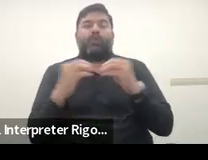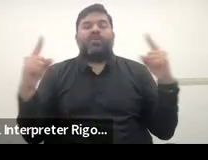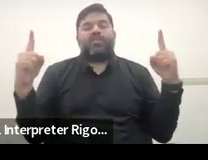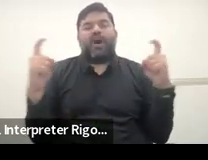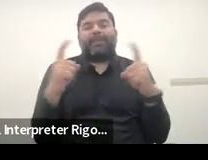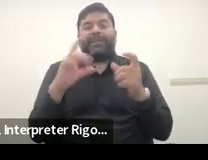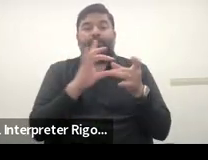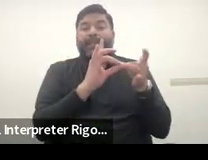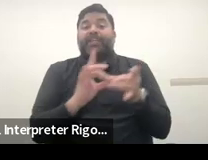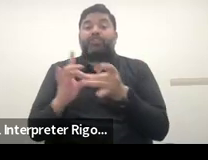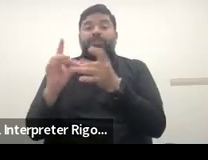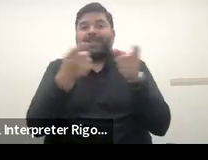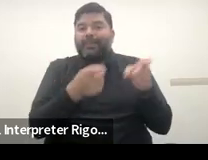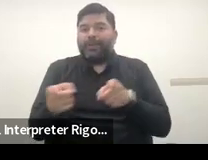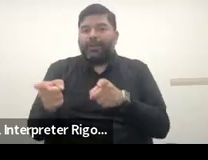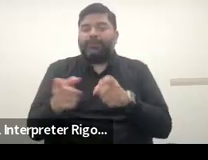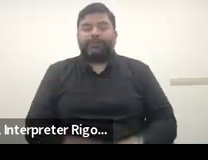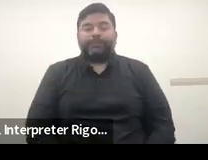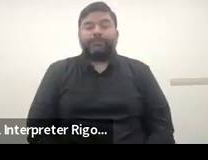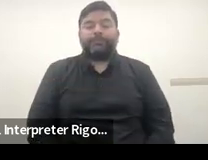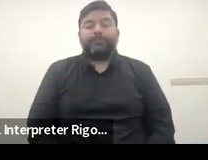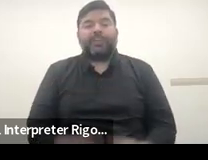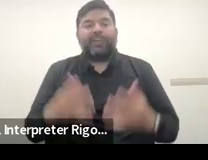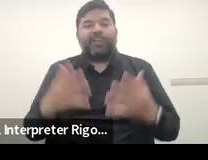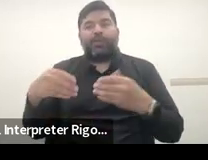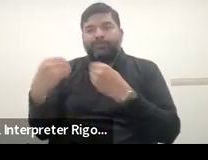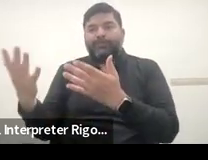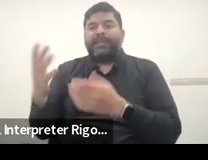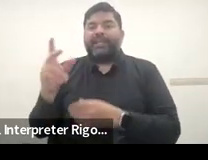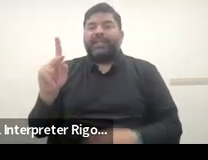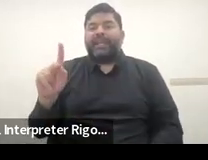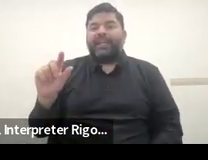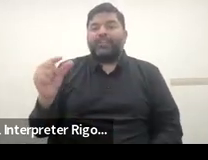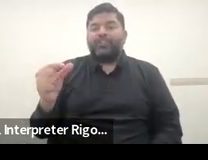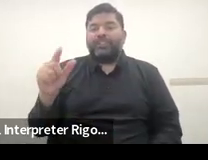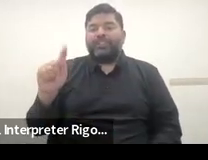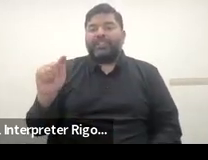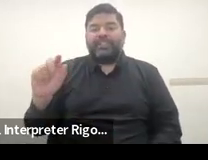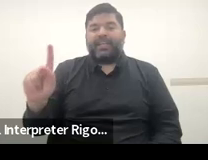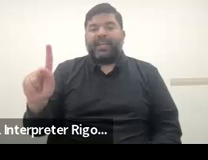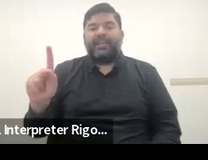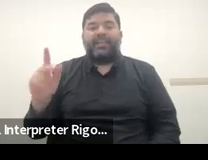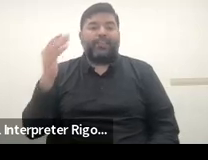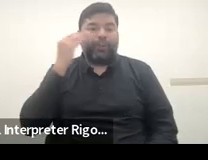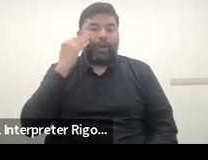on here and I want to give a shout out to KGTK, the Knowledge Graph Toolkit, that we used to build